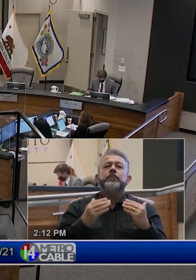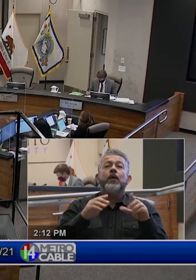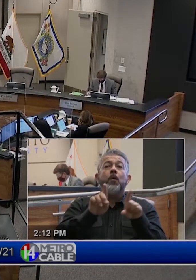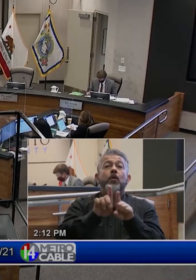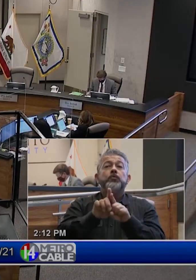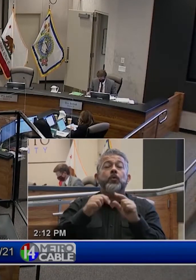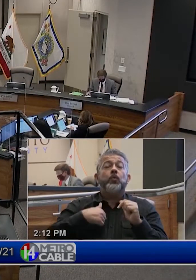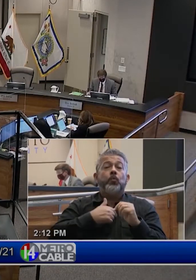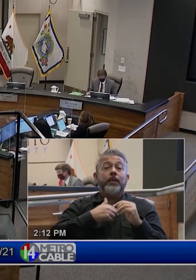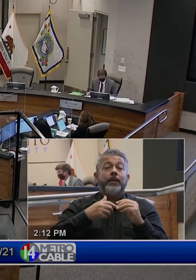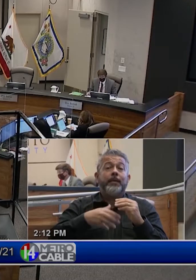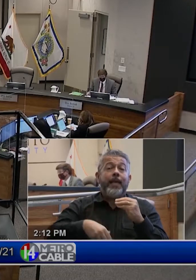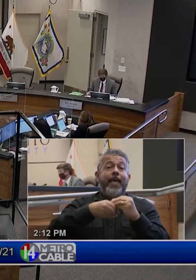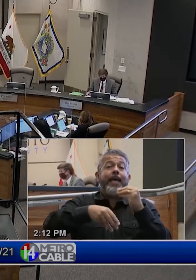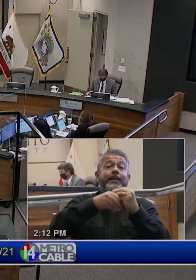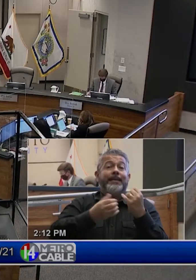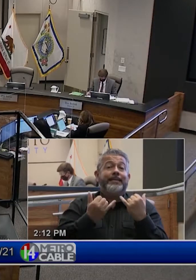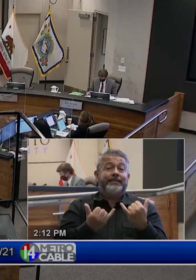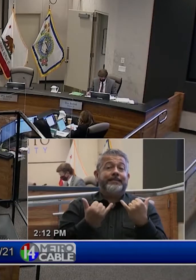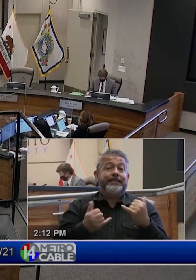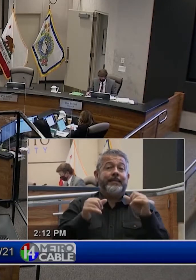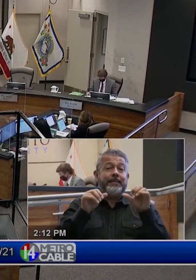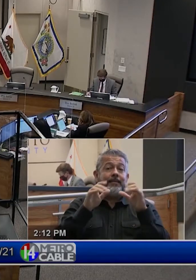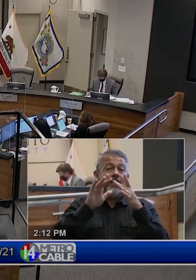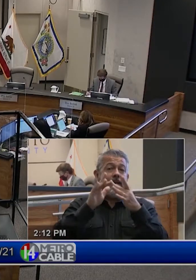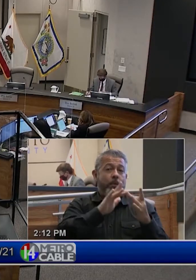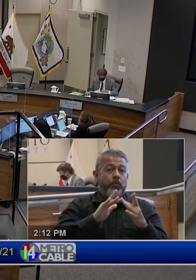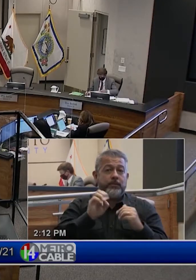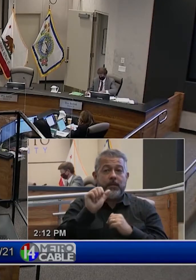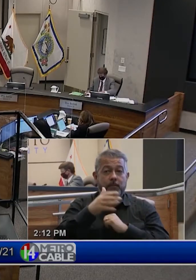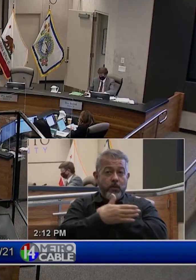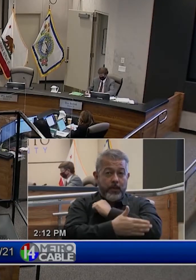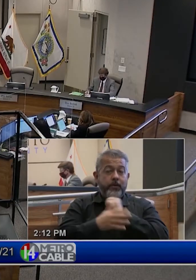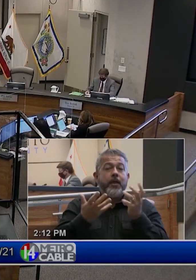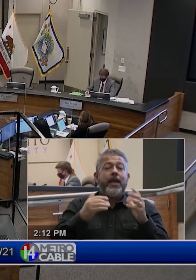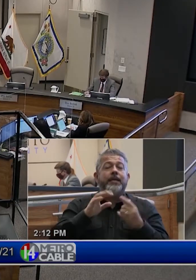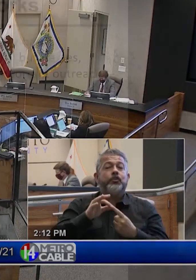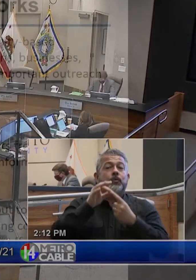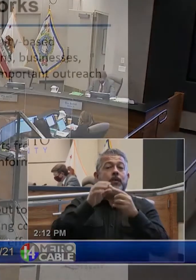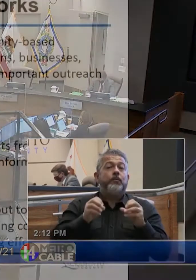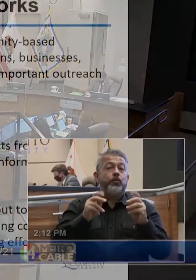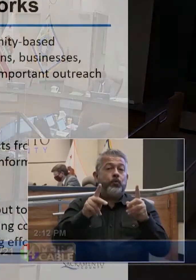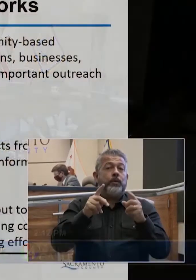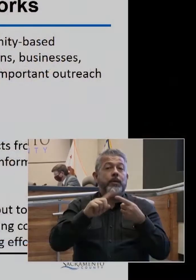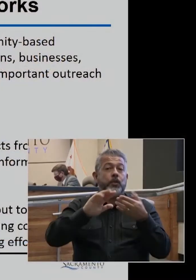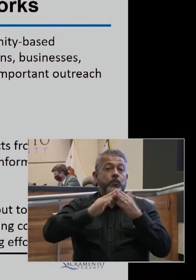NETWORKS. SACRAMENTO COUNTY HAS A UNIQUE SACRAMENTO COUNTY HAS A UNIQUE OPPORTUNITY GIVEN COMMUNITY OPPORTUNITY GIVEN COMMUNITY BASED AN OTHER ORGANIZATIONS